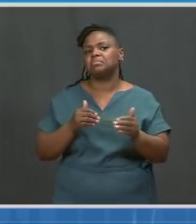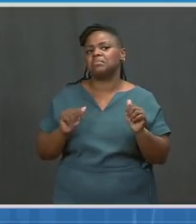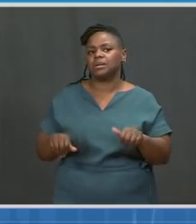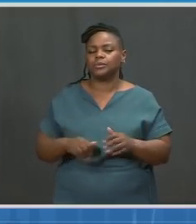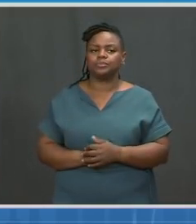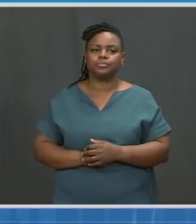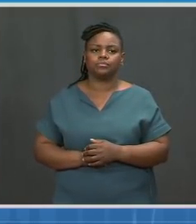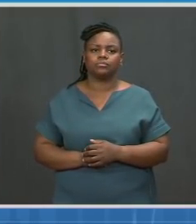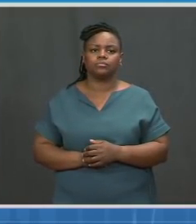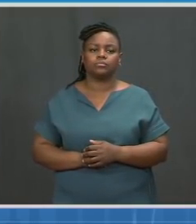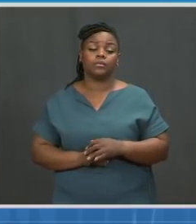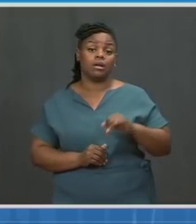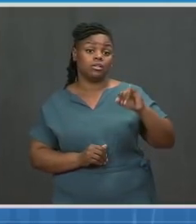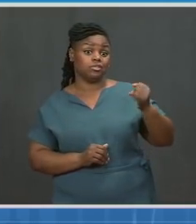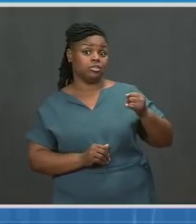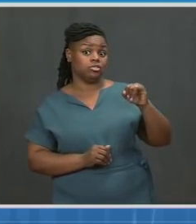to accommodate our needs in the U.S.